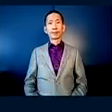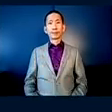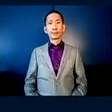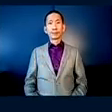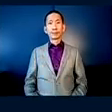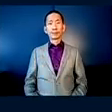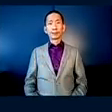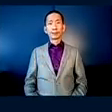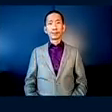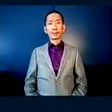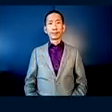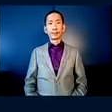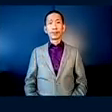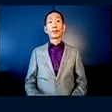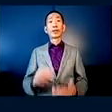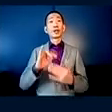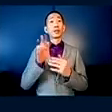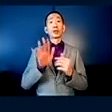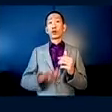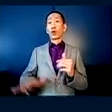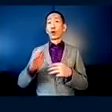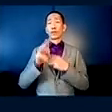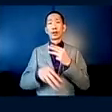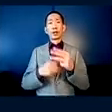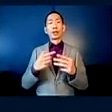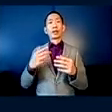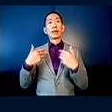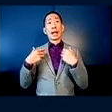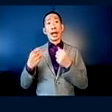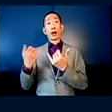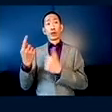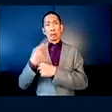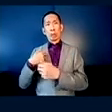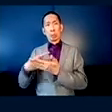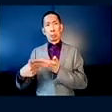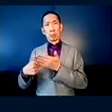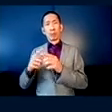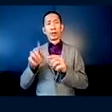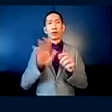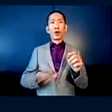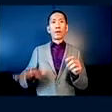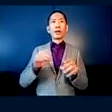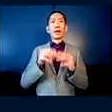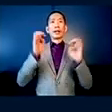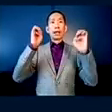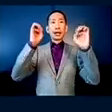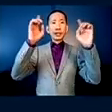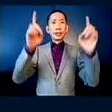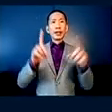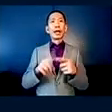OVER A THOUSAND PROJECTS. THE PROJECTS ARE ALL AROUND THE MAP. I'LL BE TALKING ABOUT HEALTH TODAY BUT THERE ARE ALL AROUND